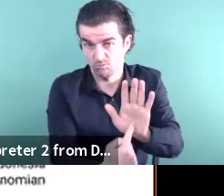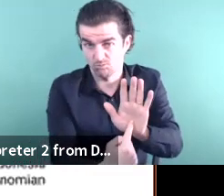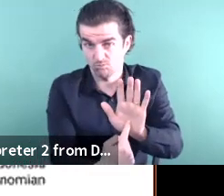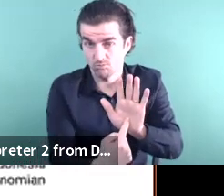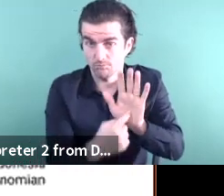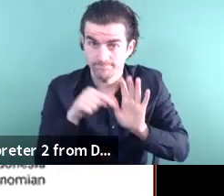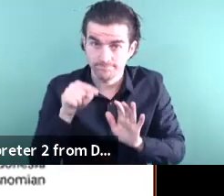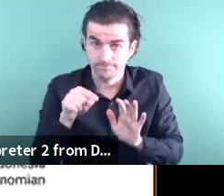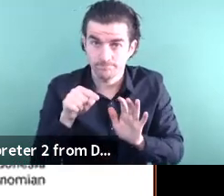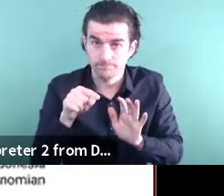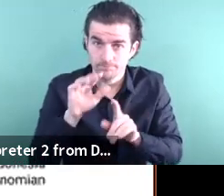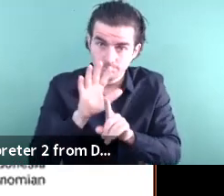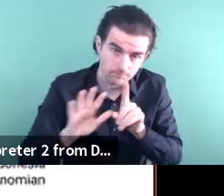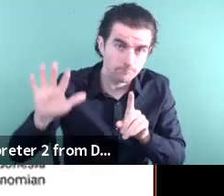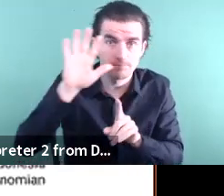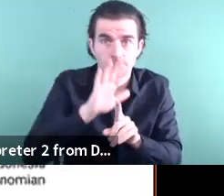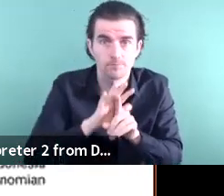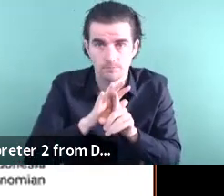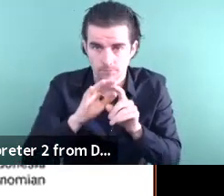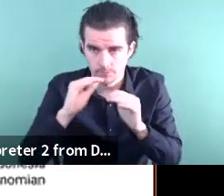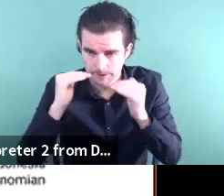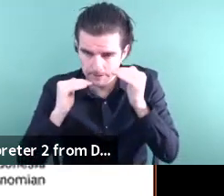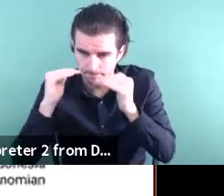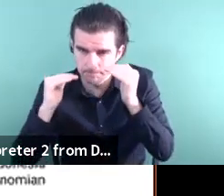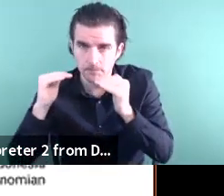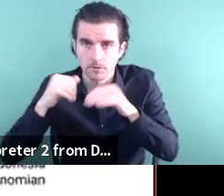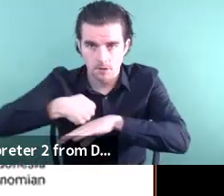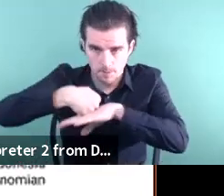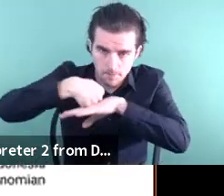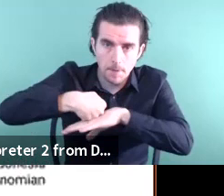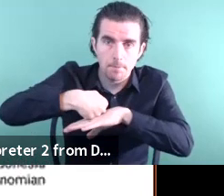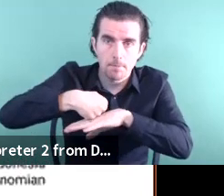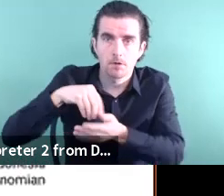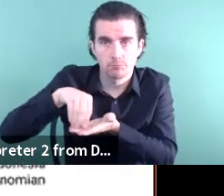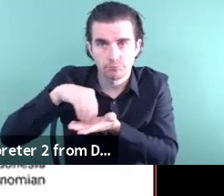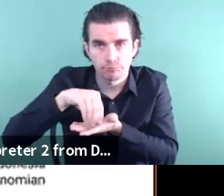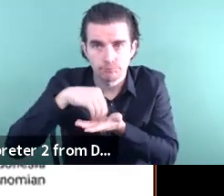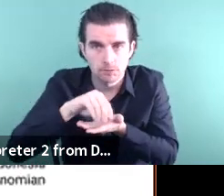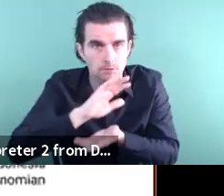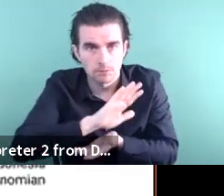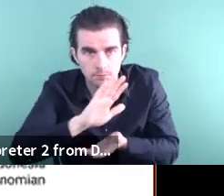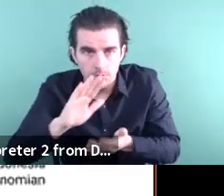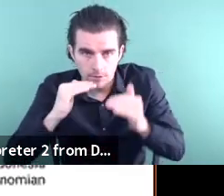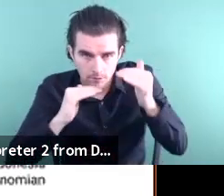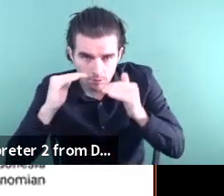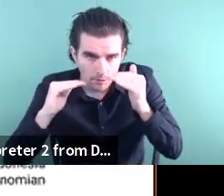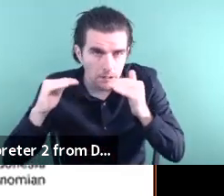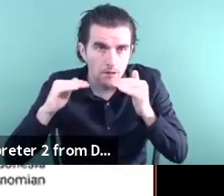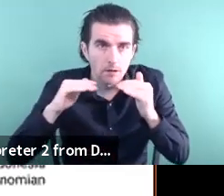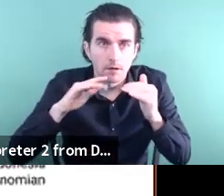adjusted, household with no members with disability on the far most left here, have lower